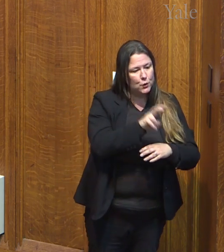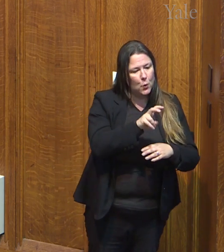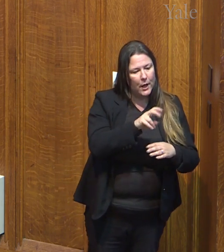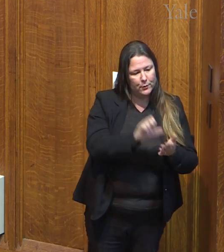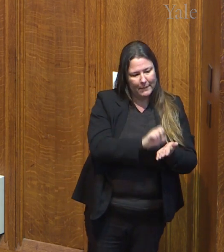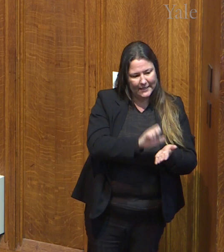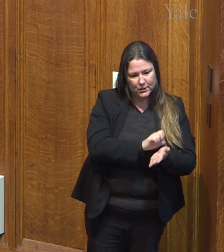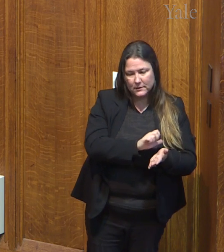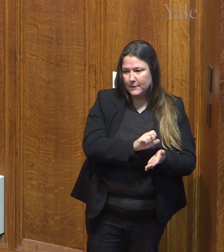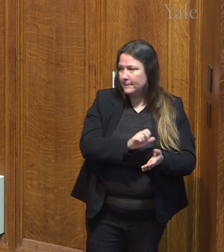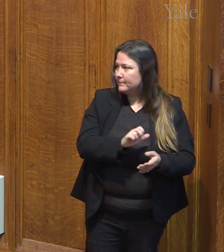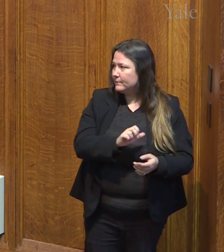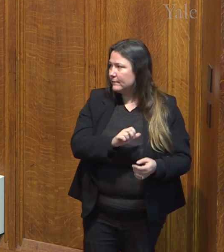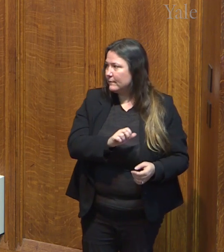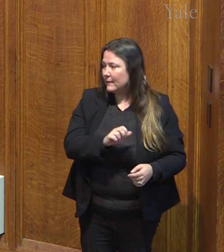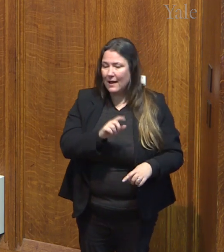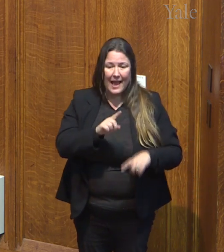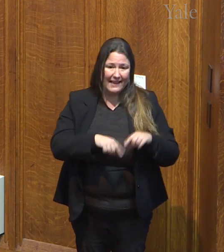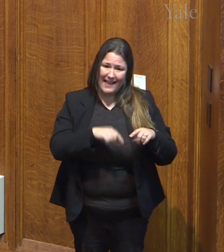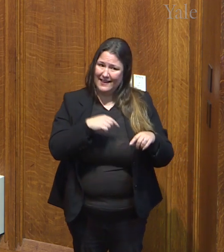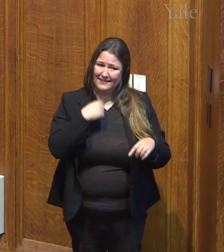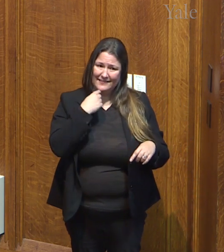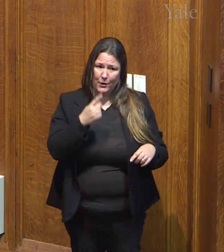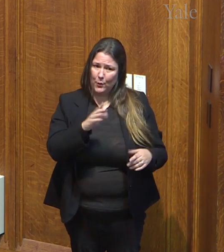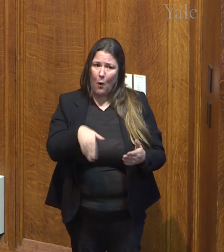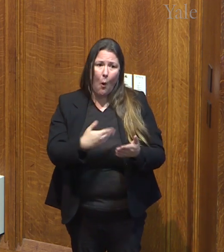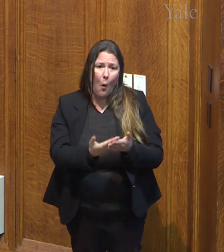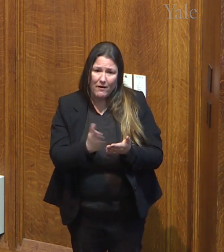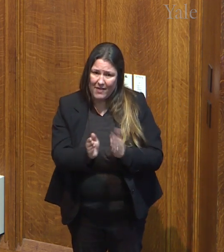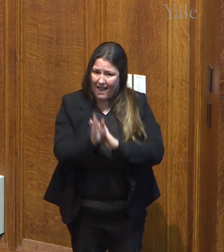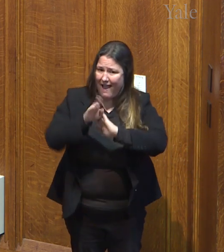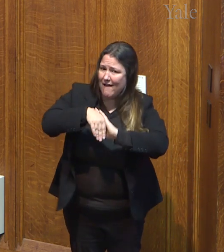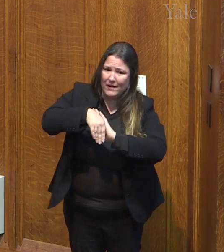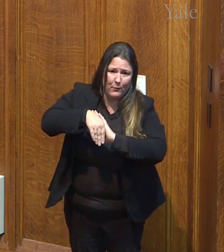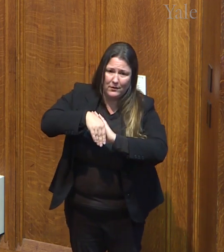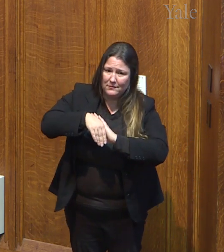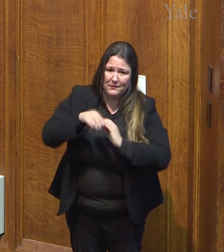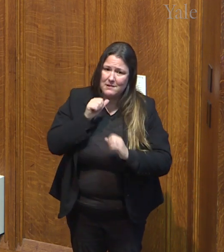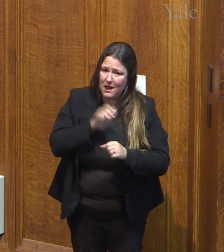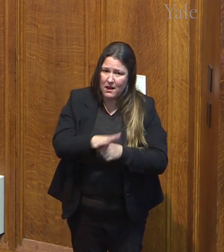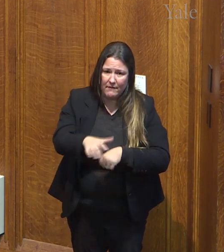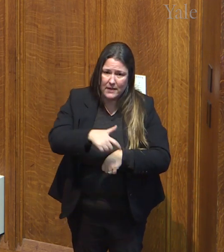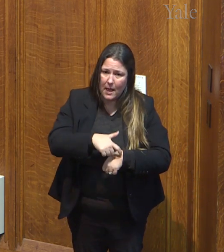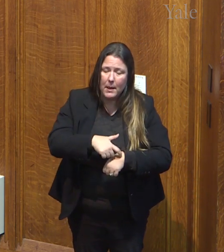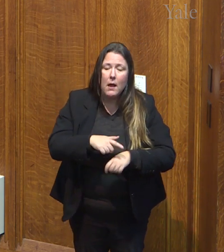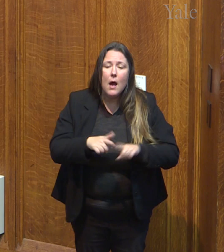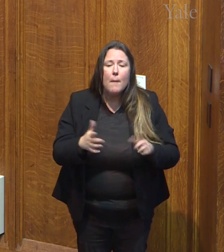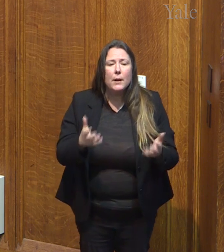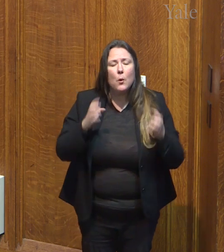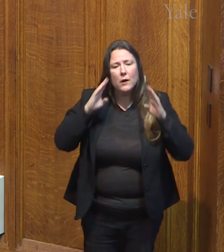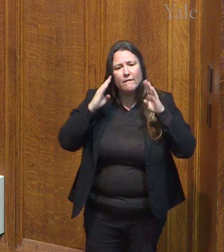I can't talk about all of that in half an hour, thus I'd like to focus on what I consider